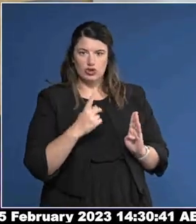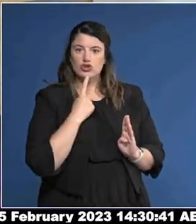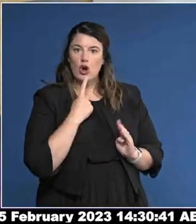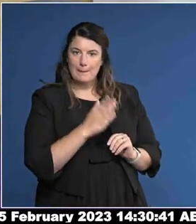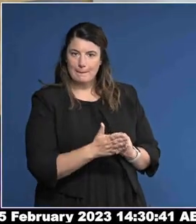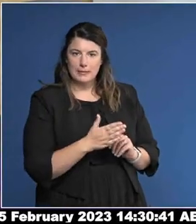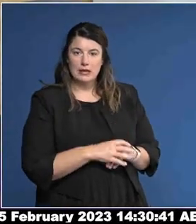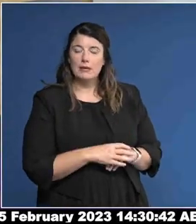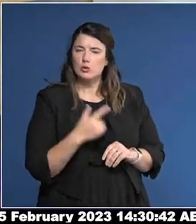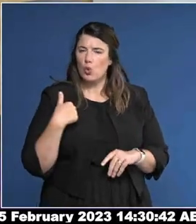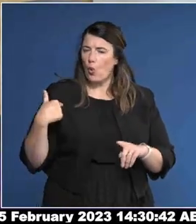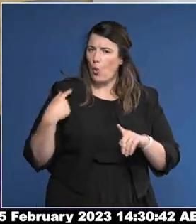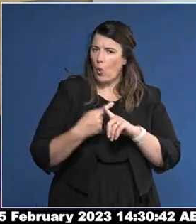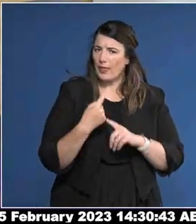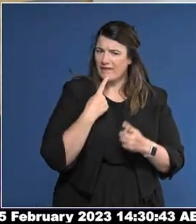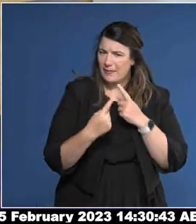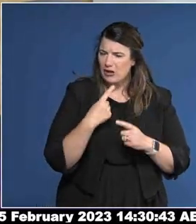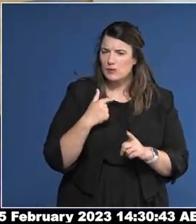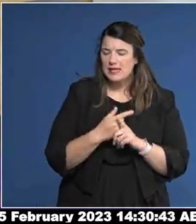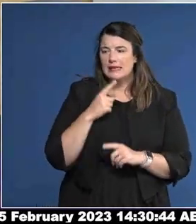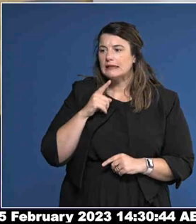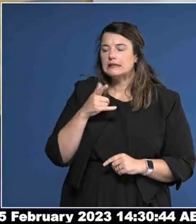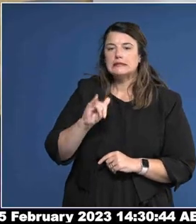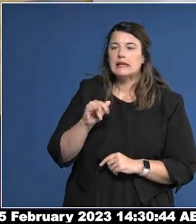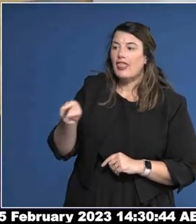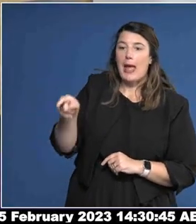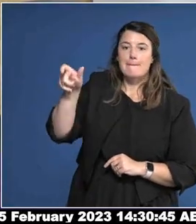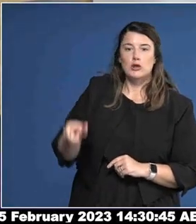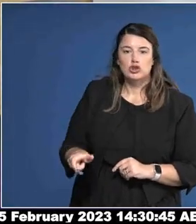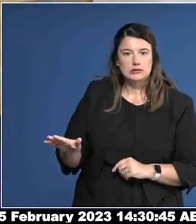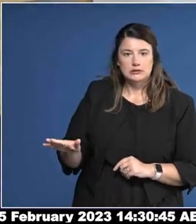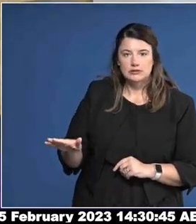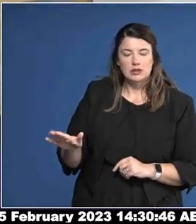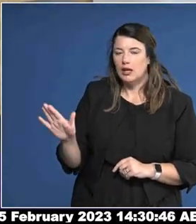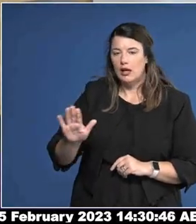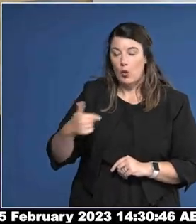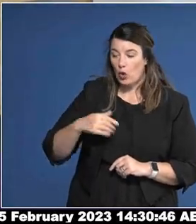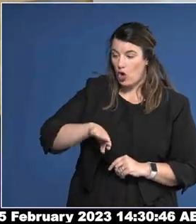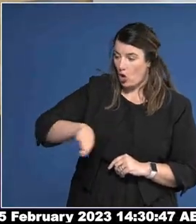focuses on the person who engages in conduct. But I want to bring that back to the environmental circumstances.